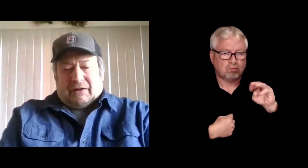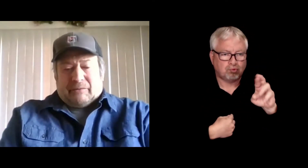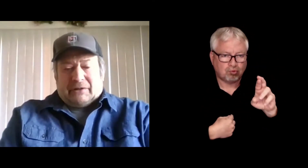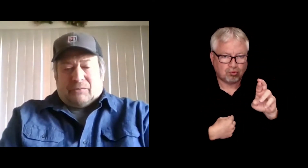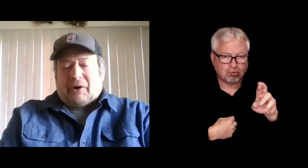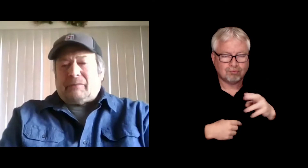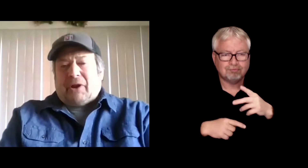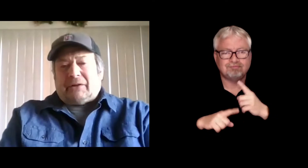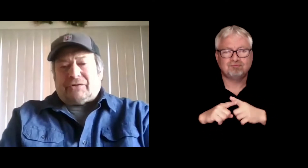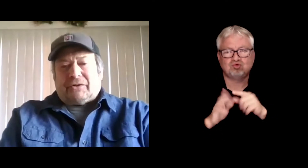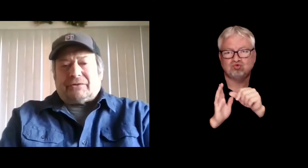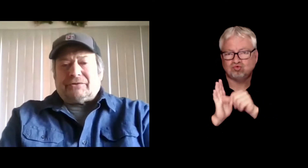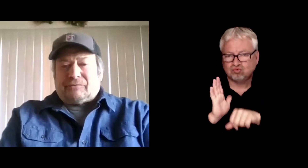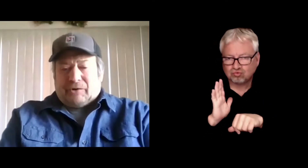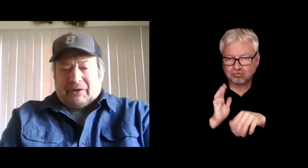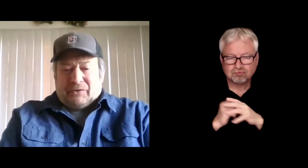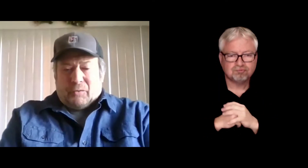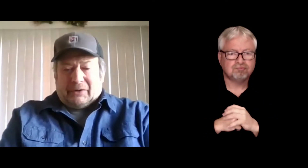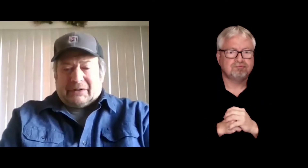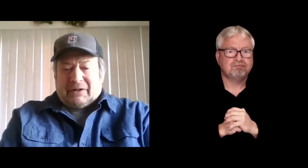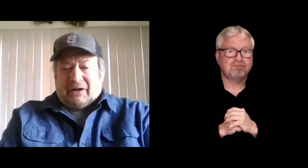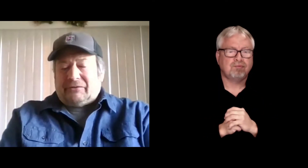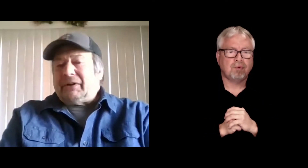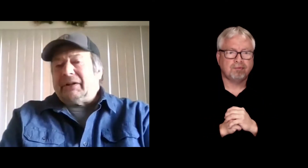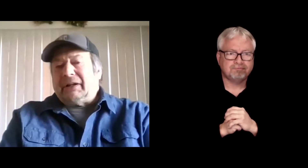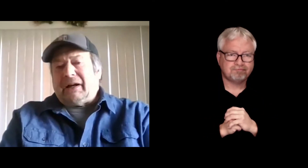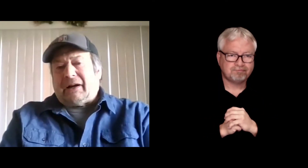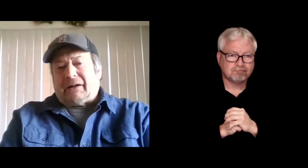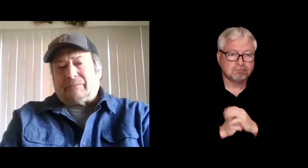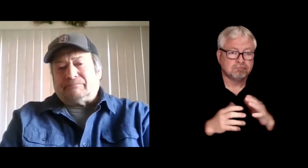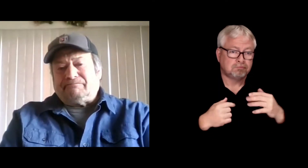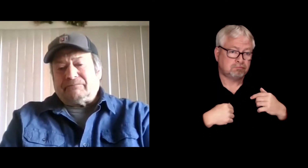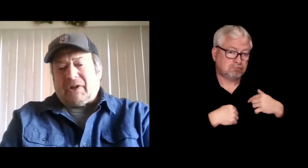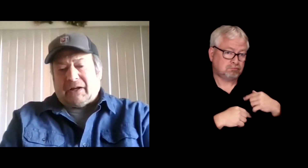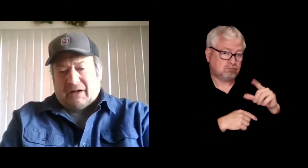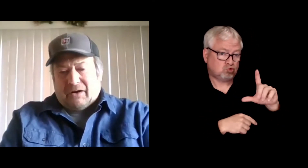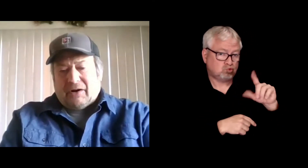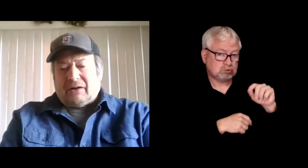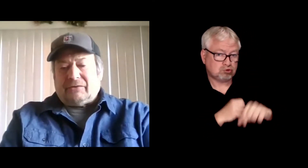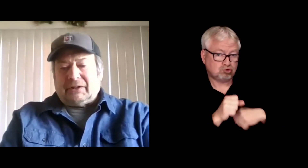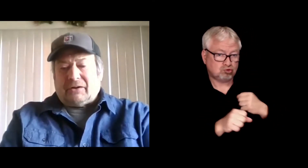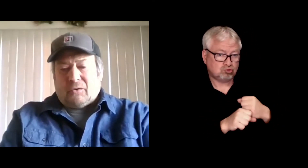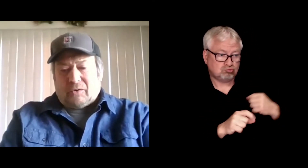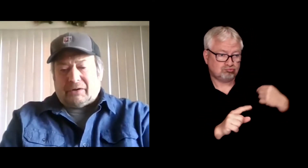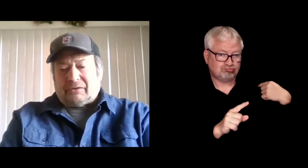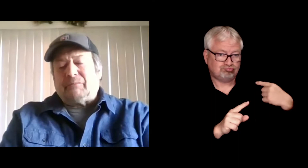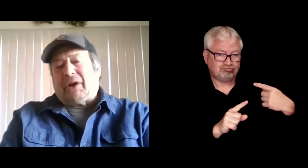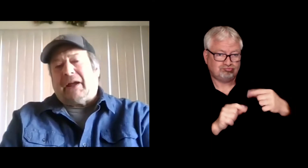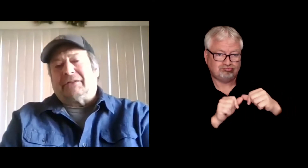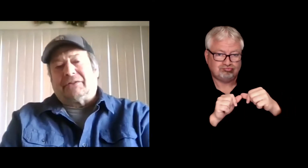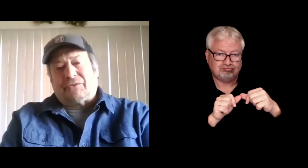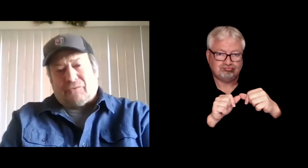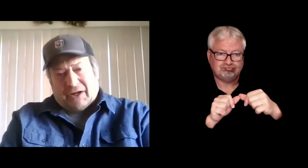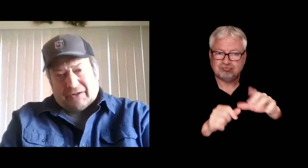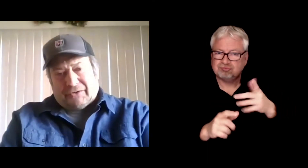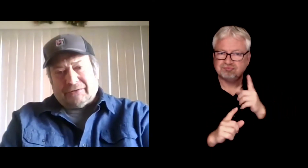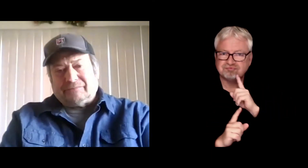They gave me 20 plus years of being totally deaf. I now have a cochlear implant in the right ear